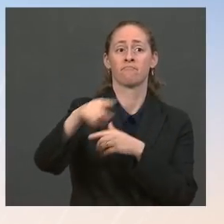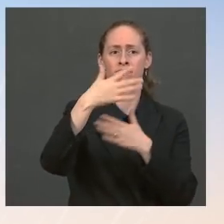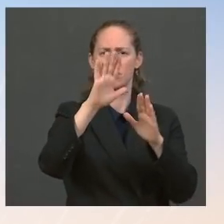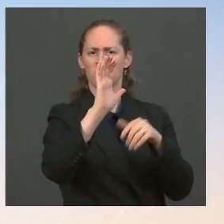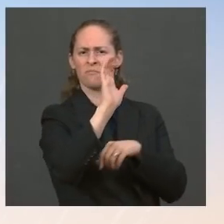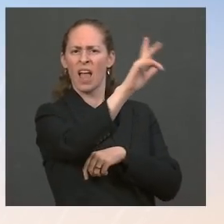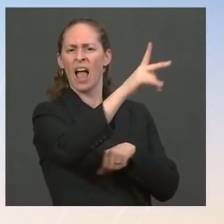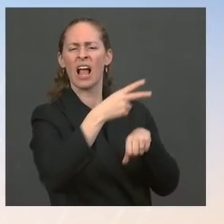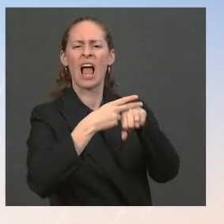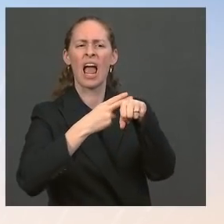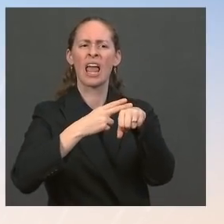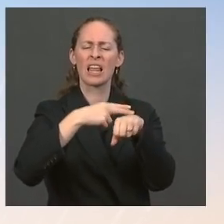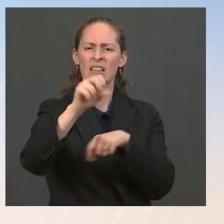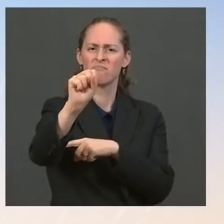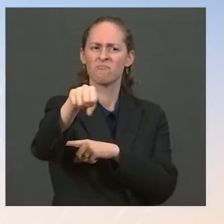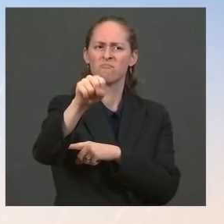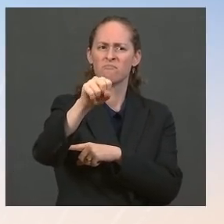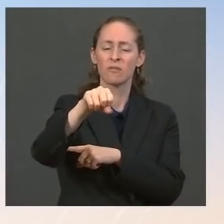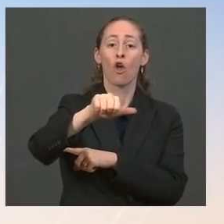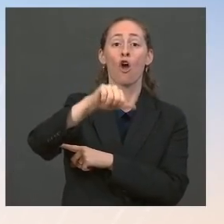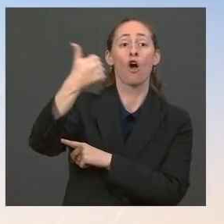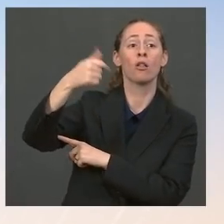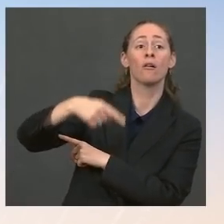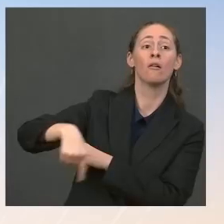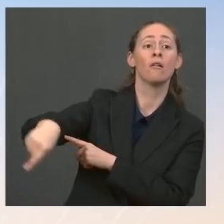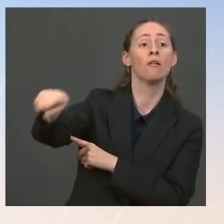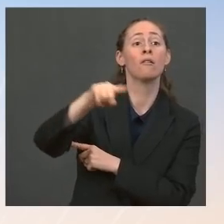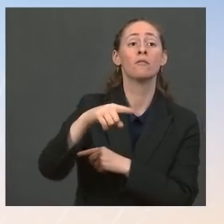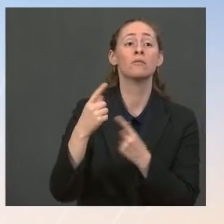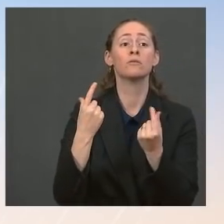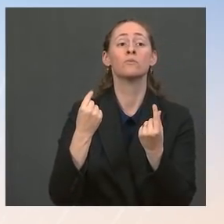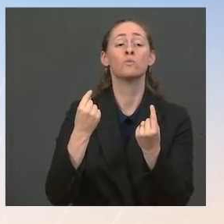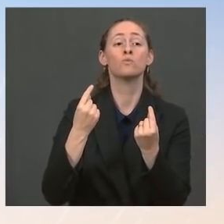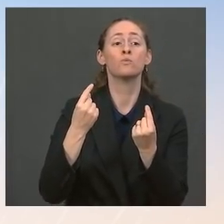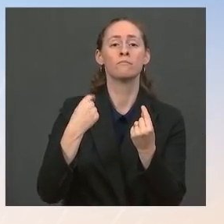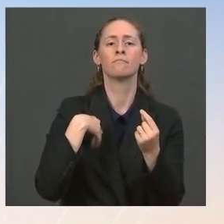Others have been moved to different processing facilities